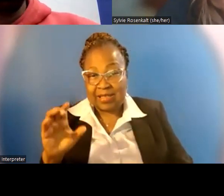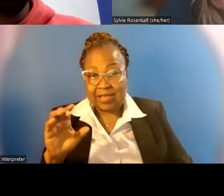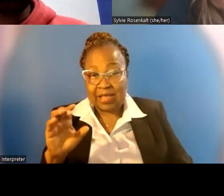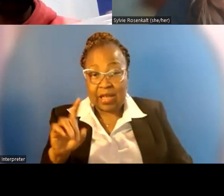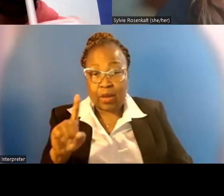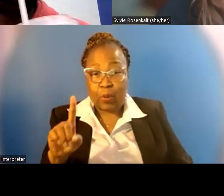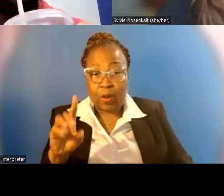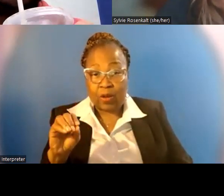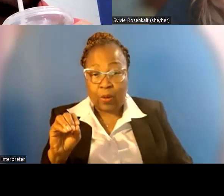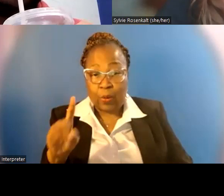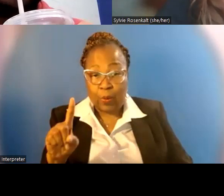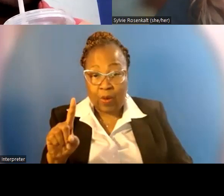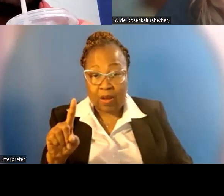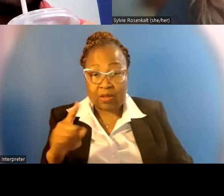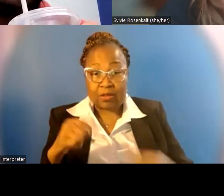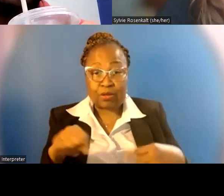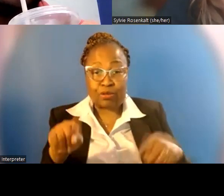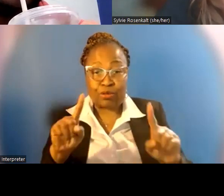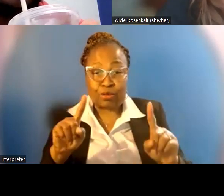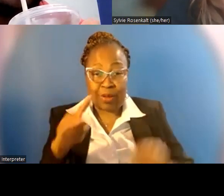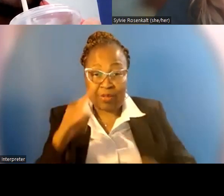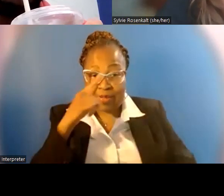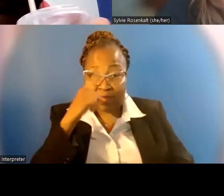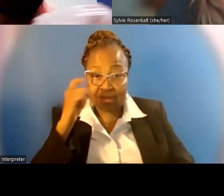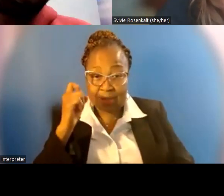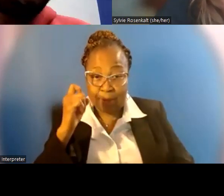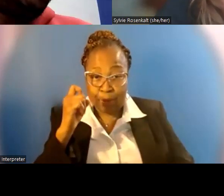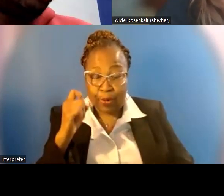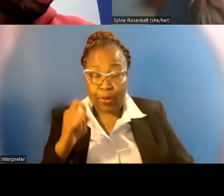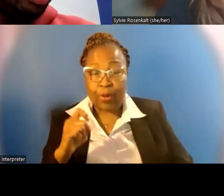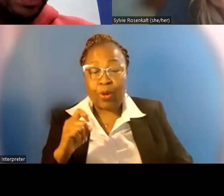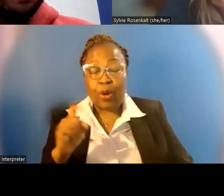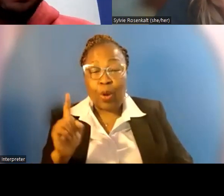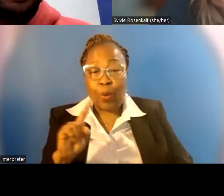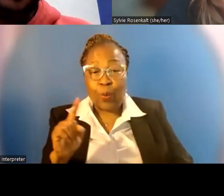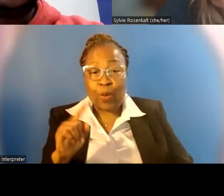over the summer where we would try to reach out